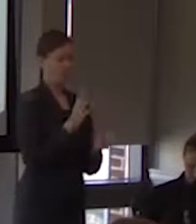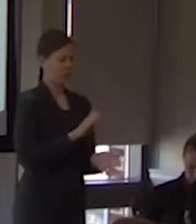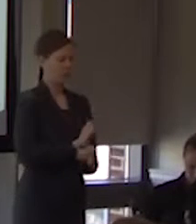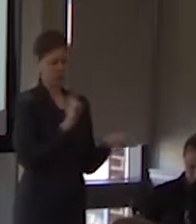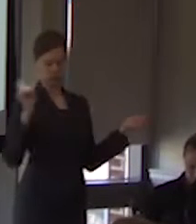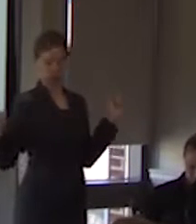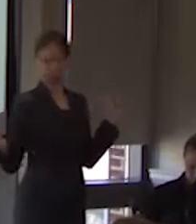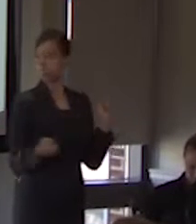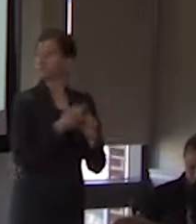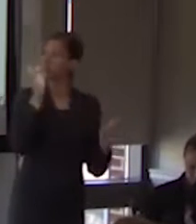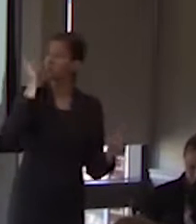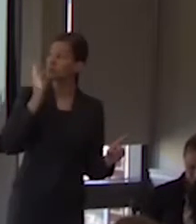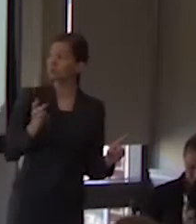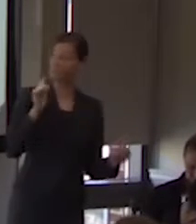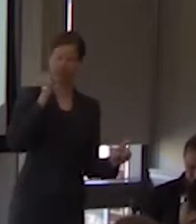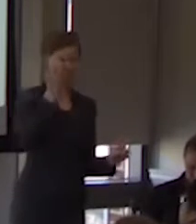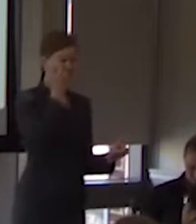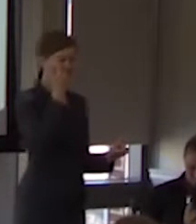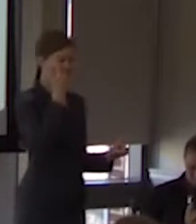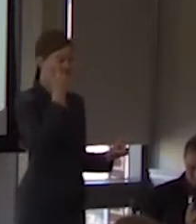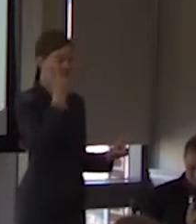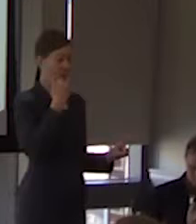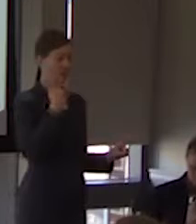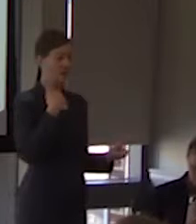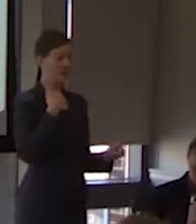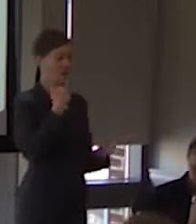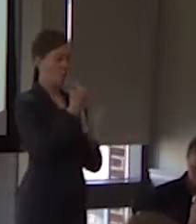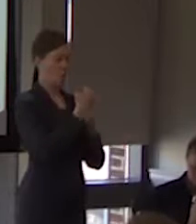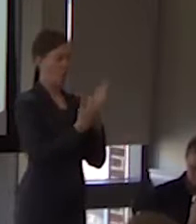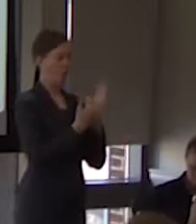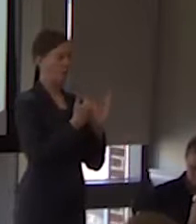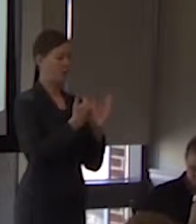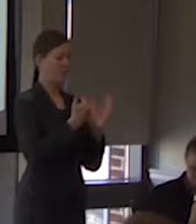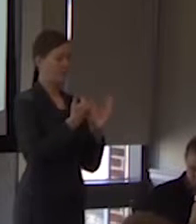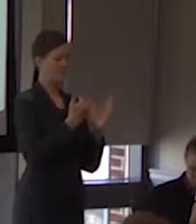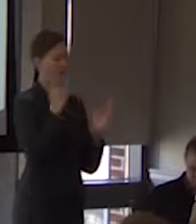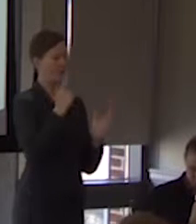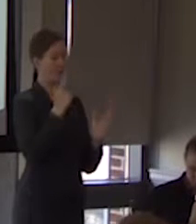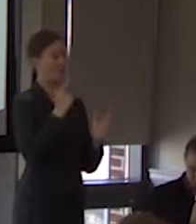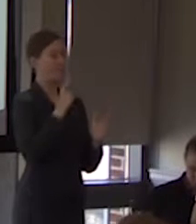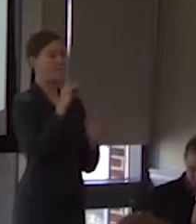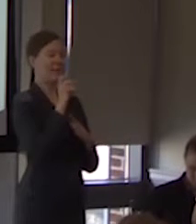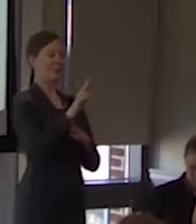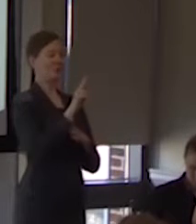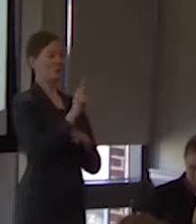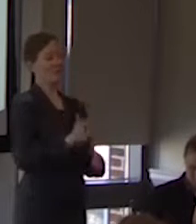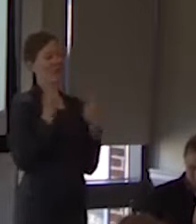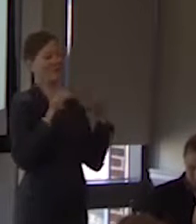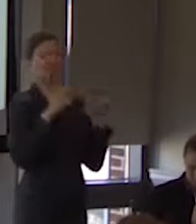See, the government has a very nice long list of suggested major life activities, as we can see in this top right corner,